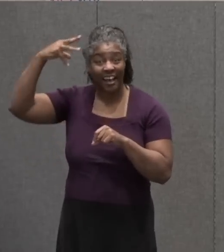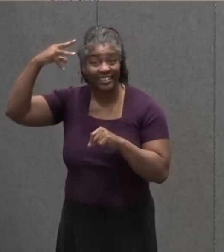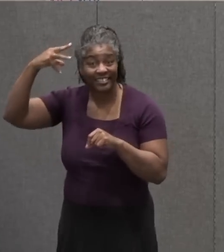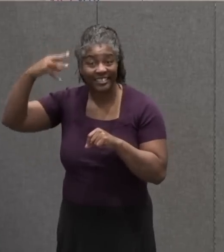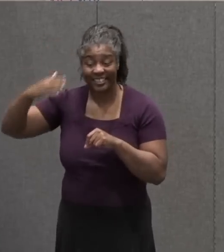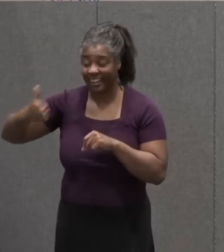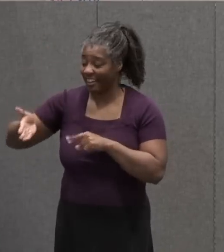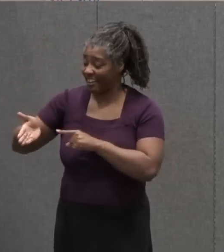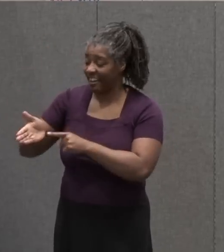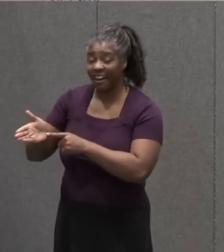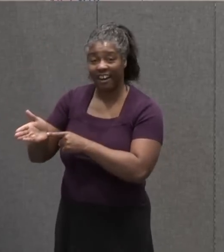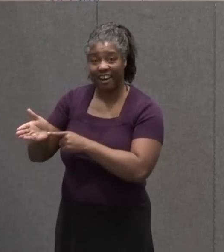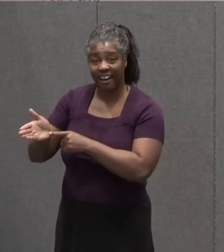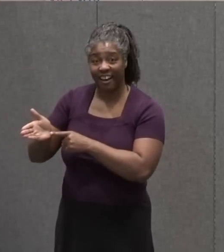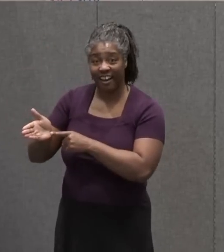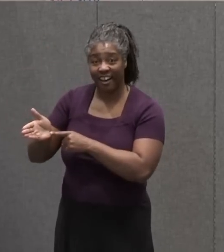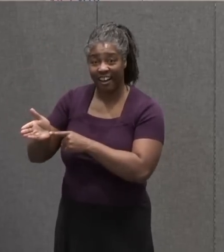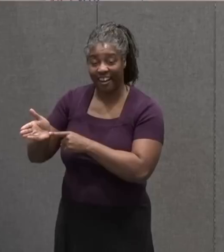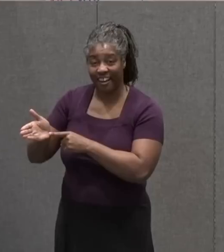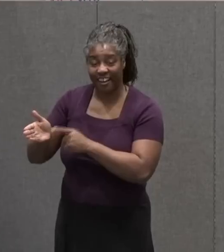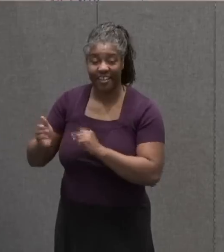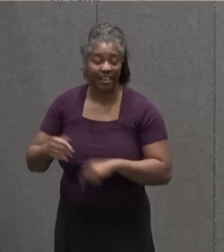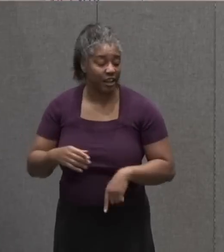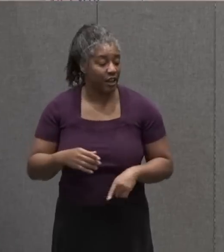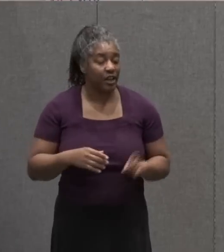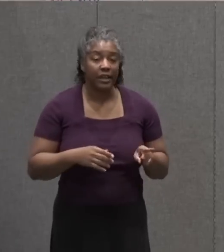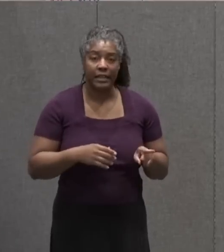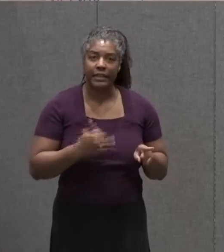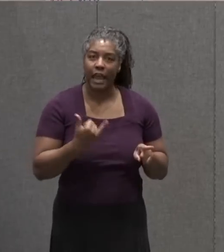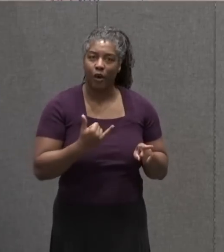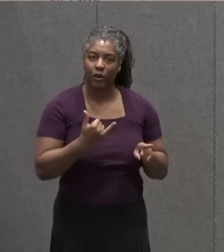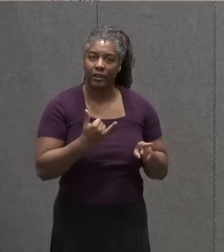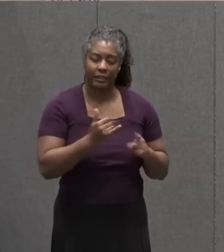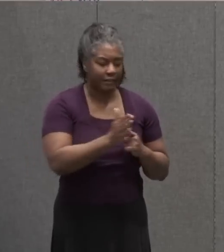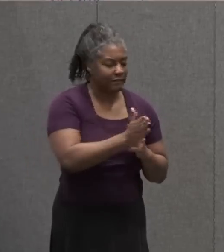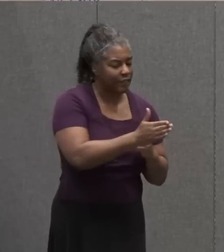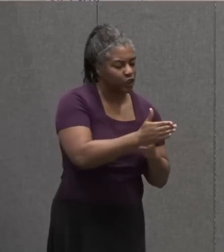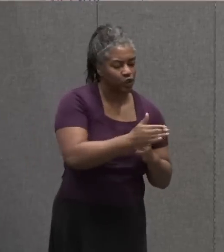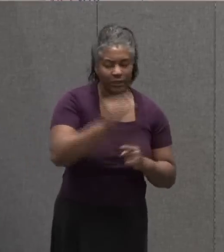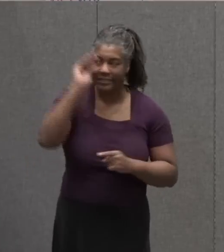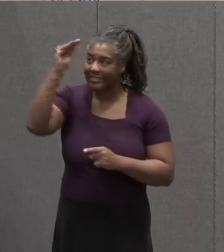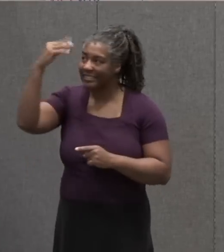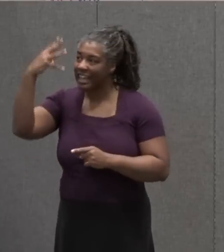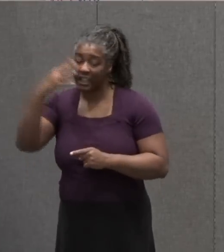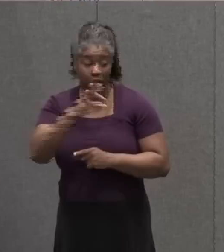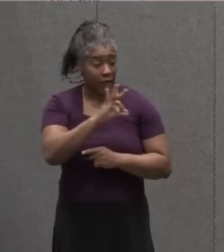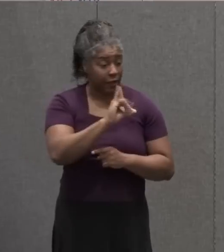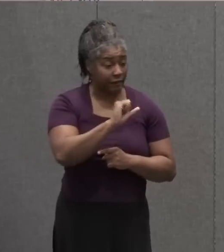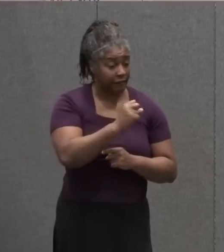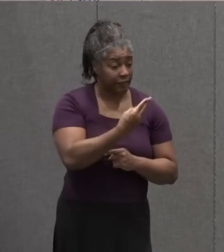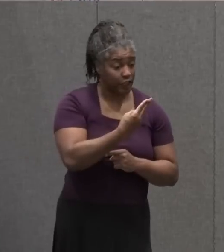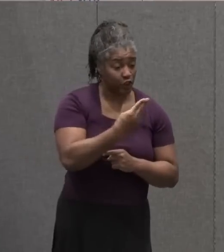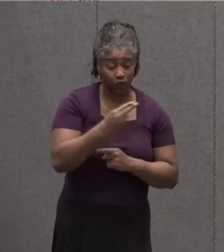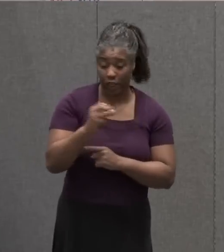Think about those two words fish, son. Do they rhyme?